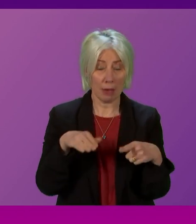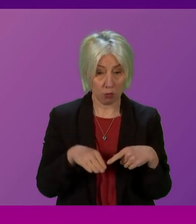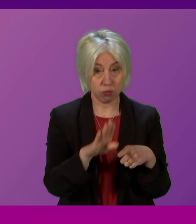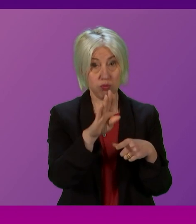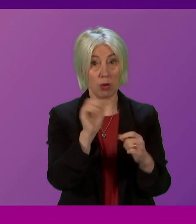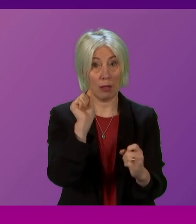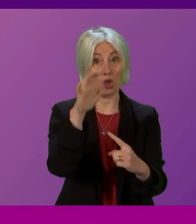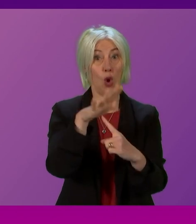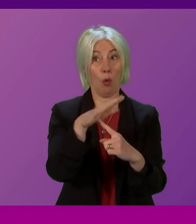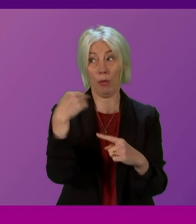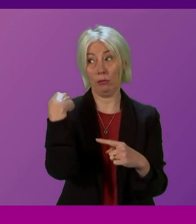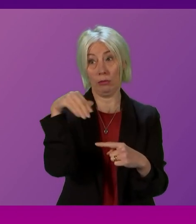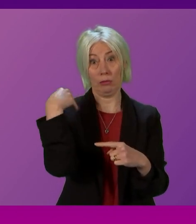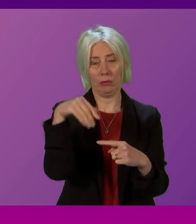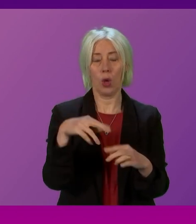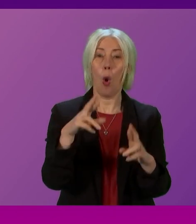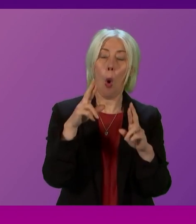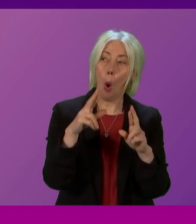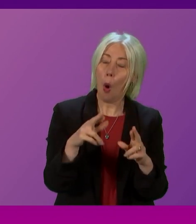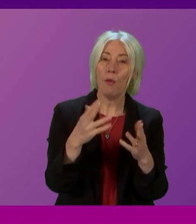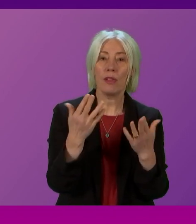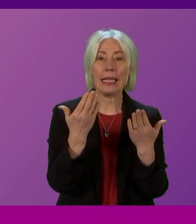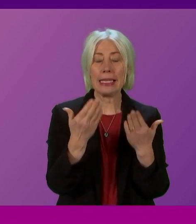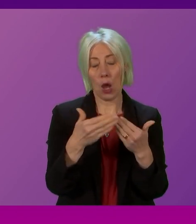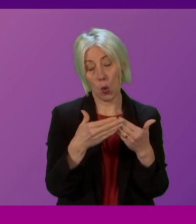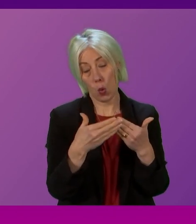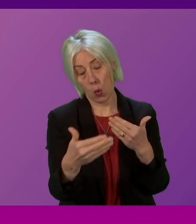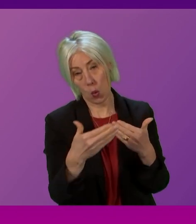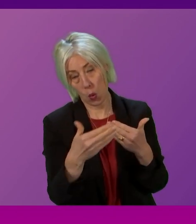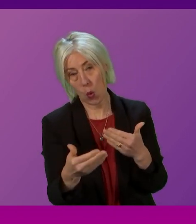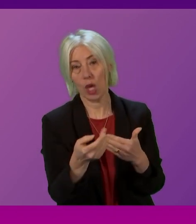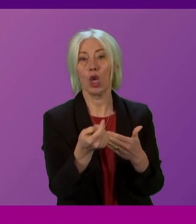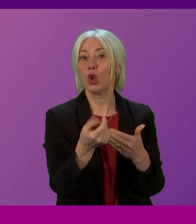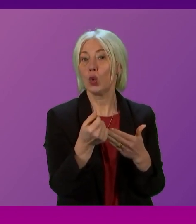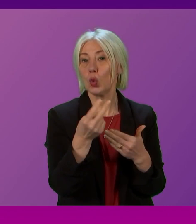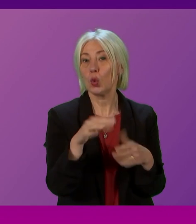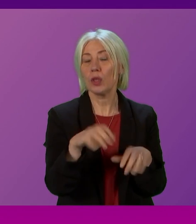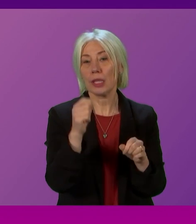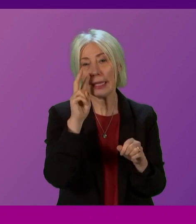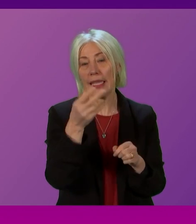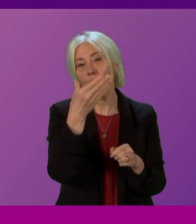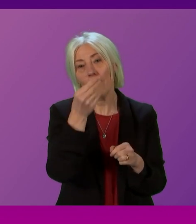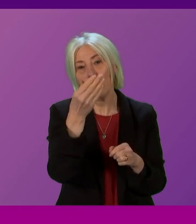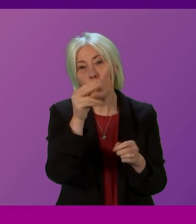I hope that, over the coming weeks—very soon—we will start to see flu levels reduce